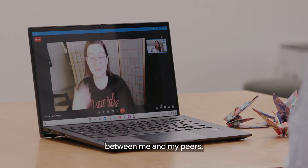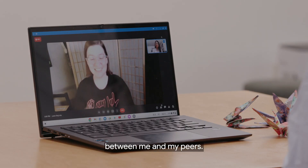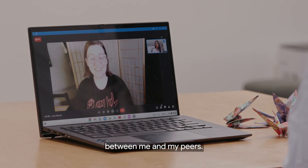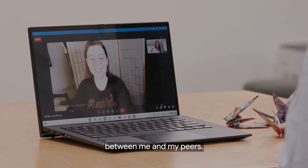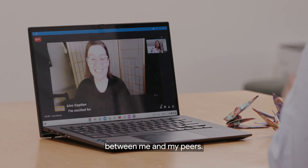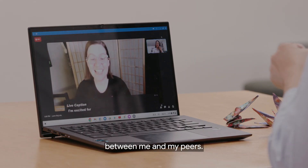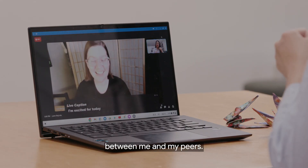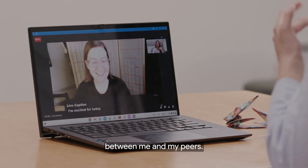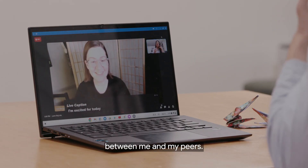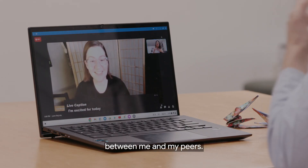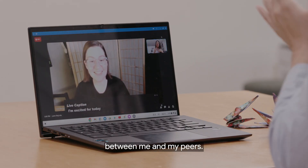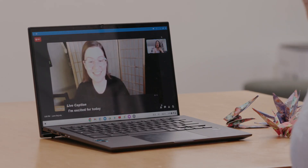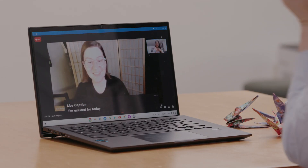I'm excited for today.